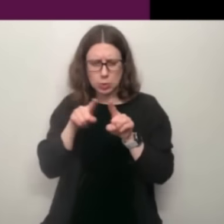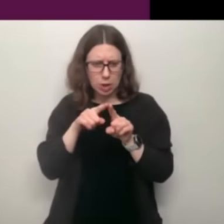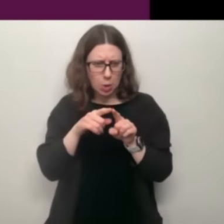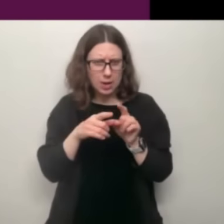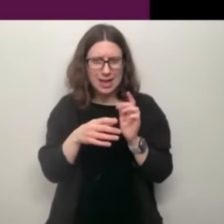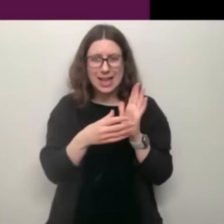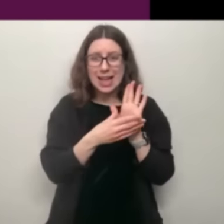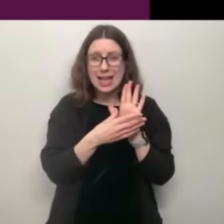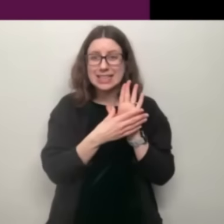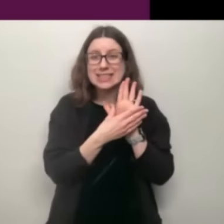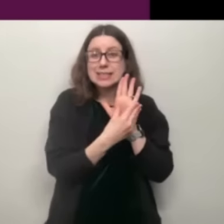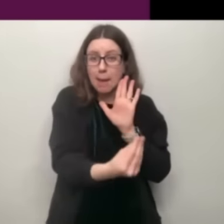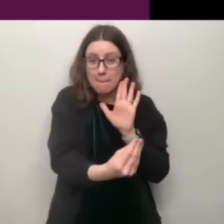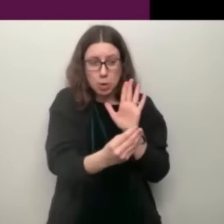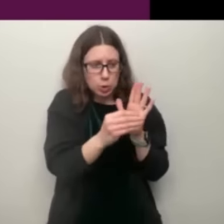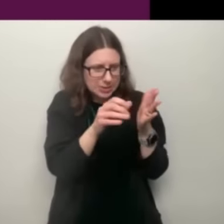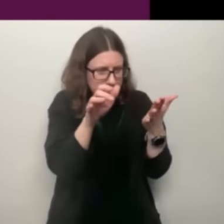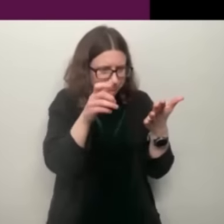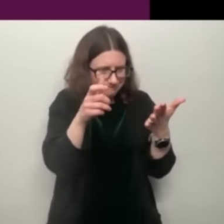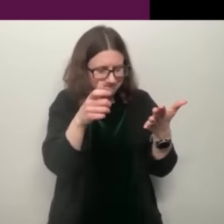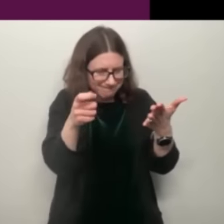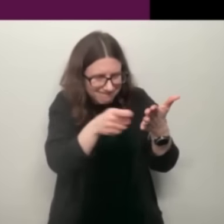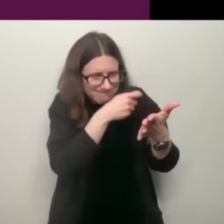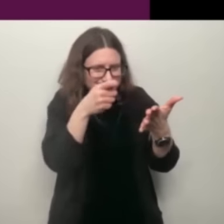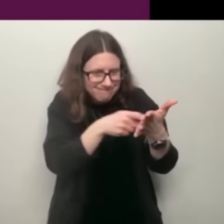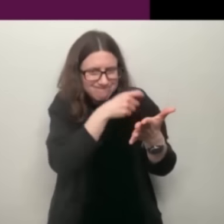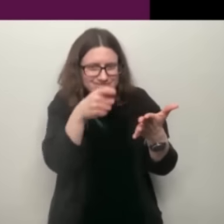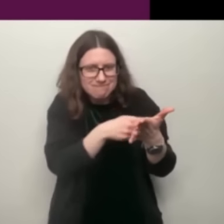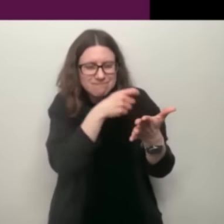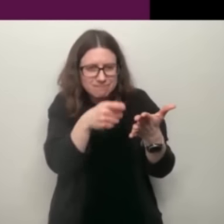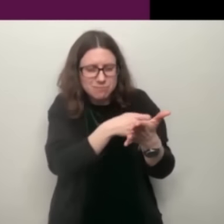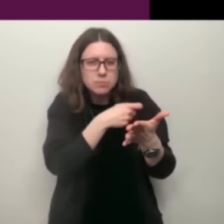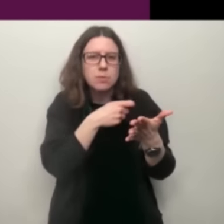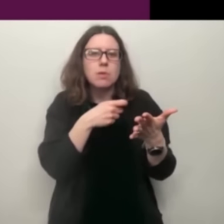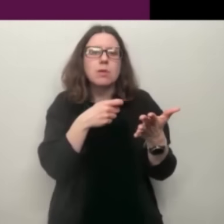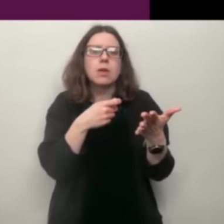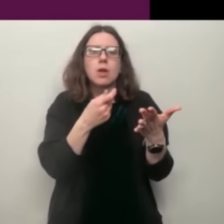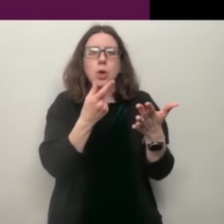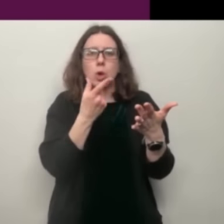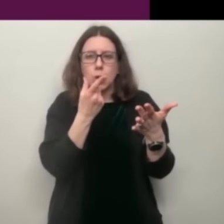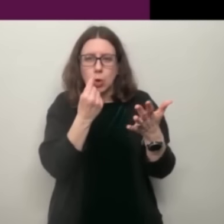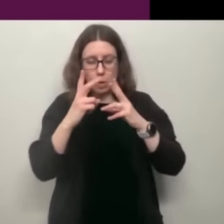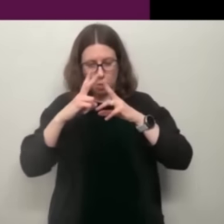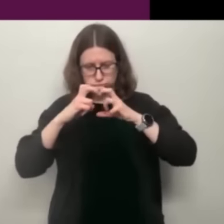and were held in store by the Ironbridge Gorge Museum Trust, it was possible to discern faint traces